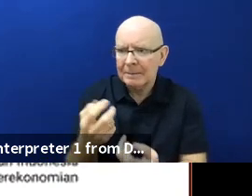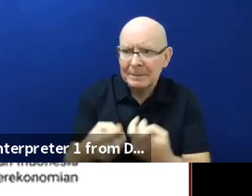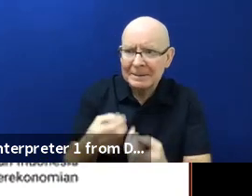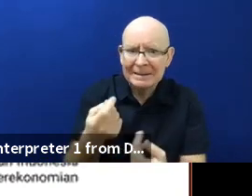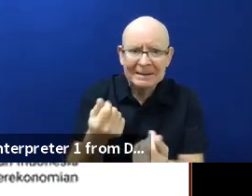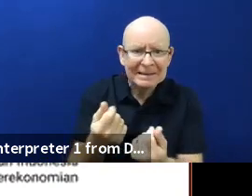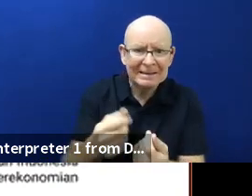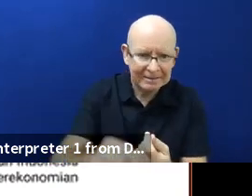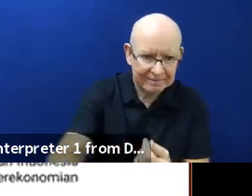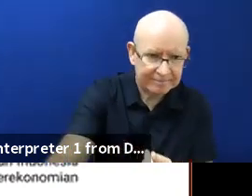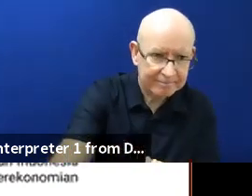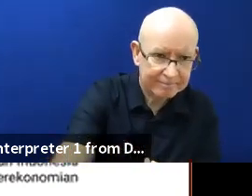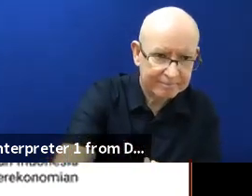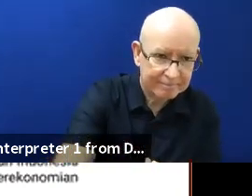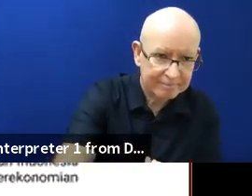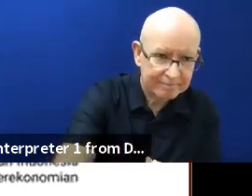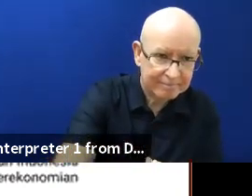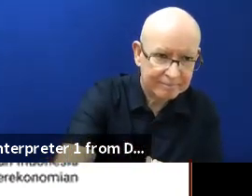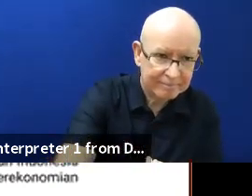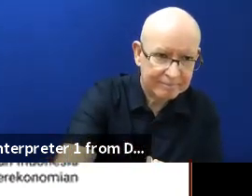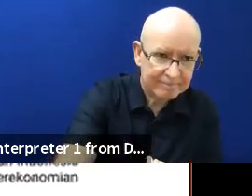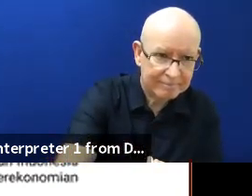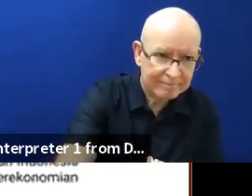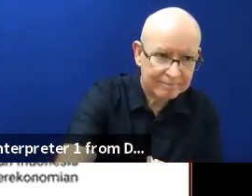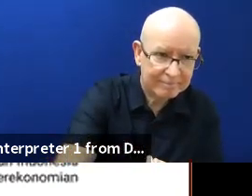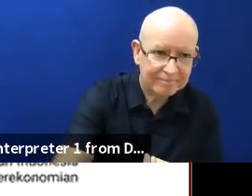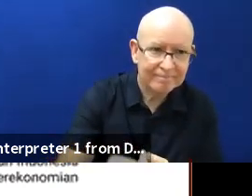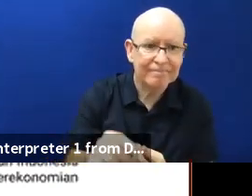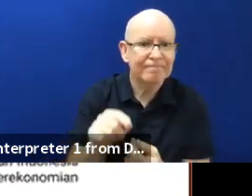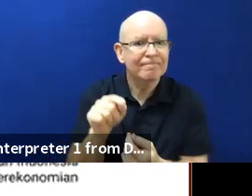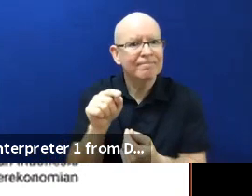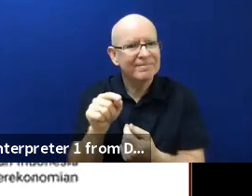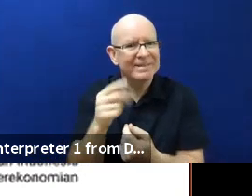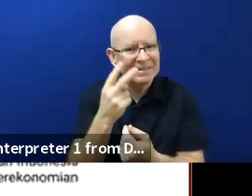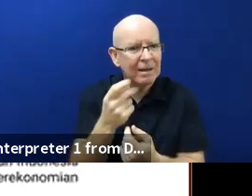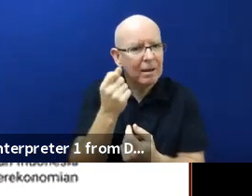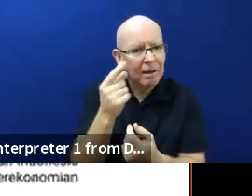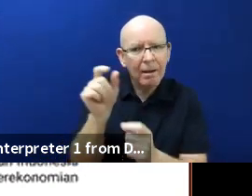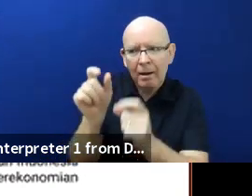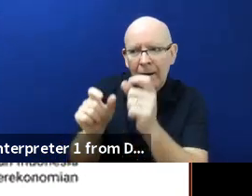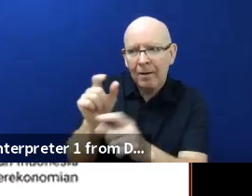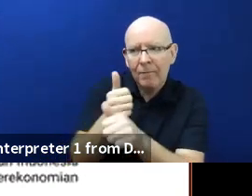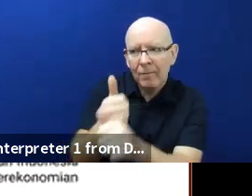and here our analysis showed that approximately 8.6 percentage of Indonesia's population,